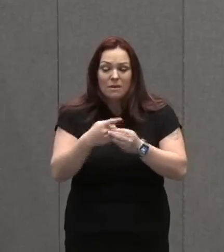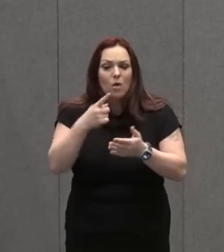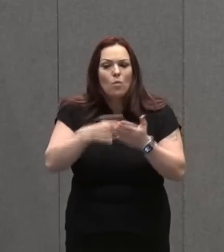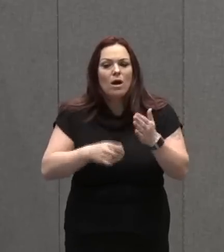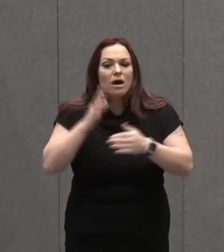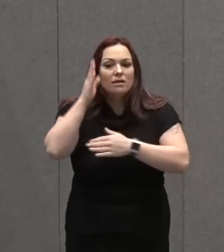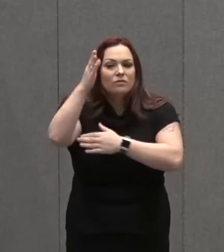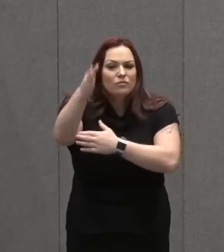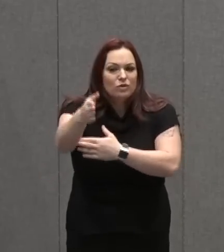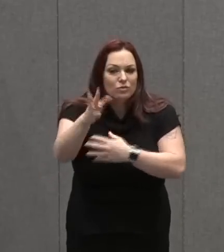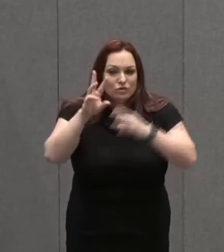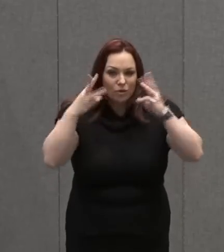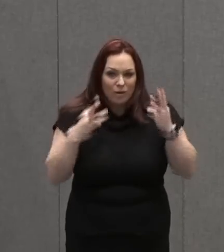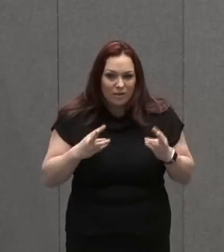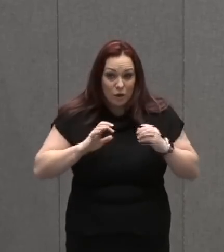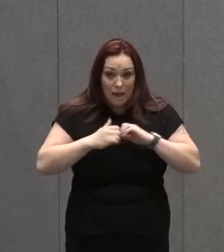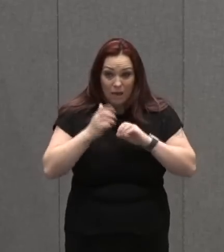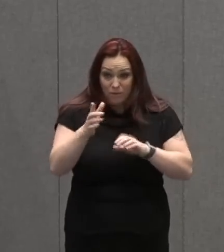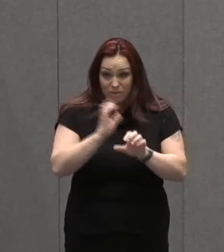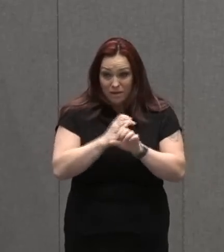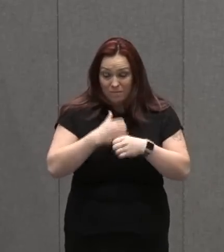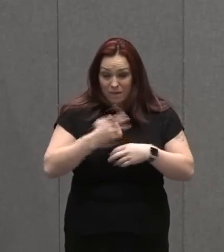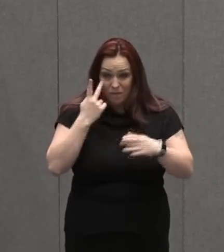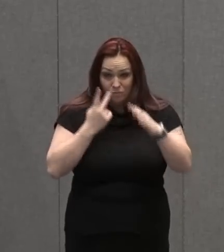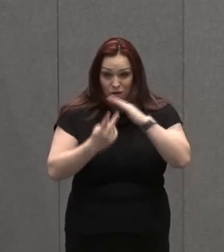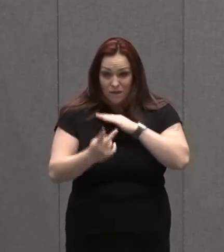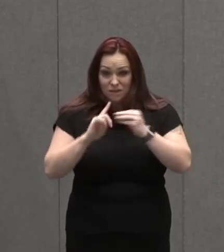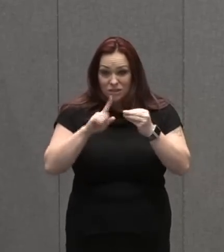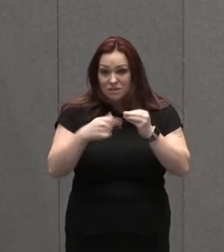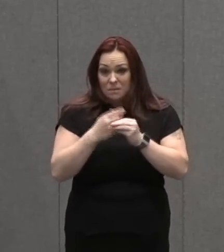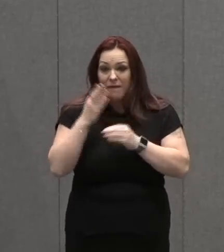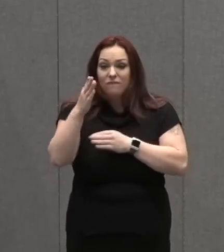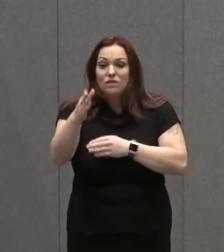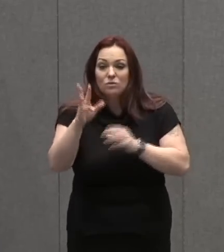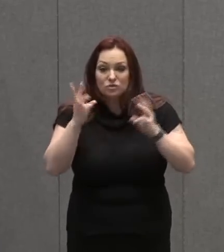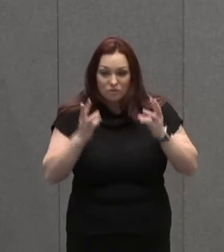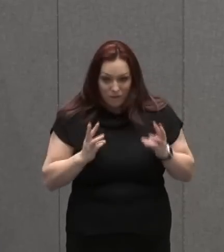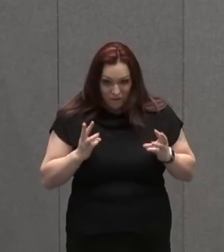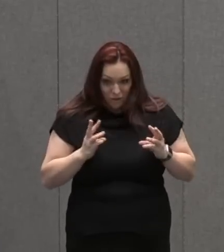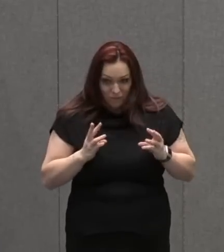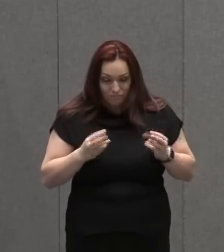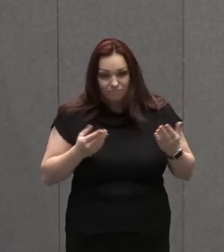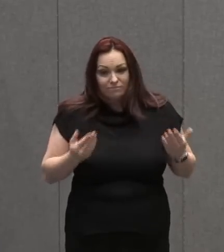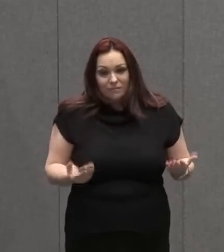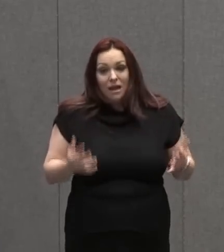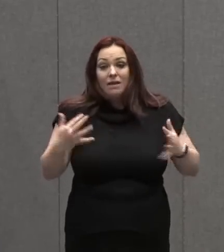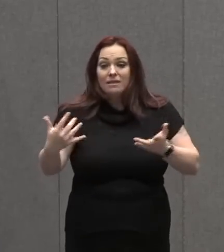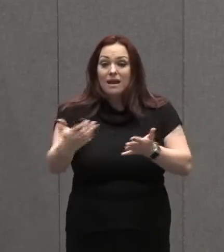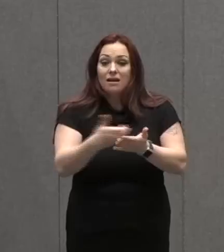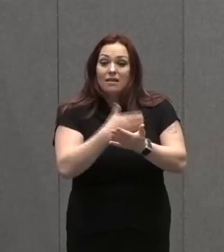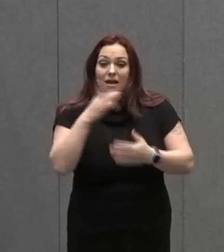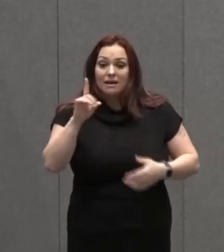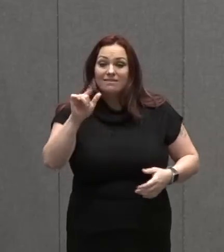How do they make predictions about future weather? Well, they collect data,